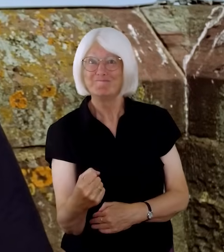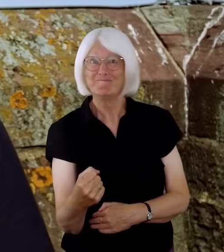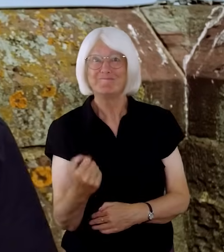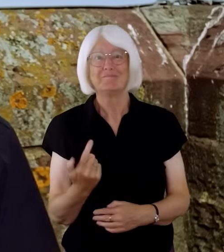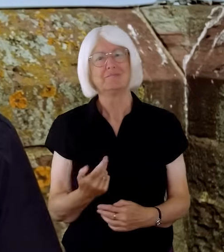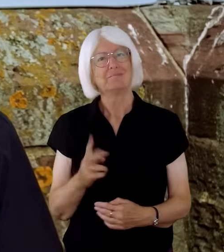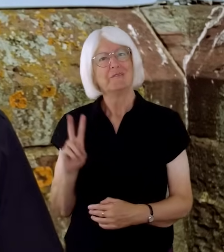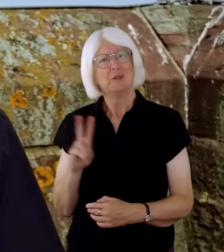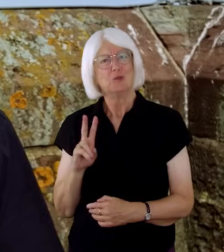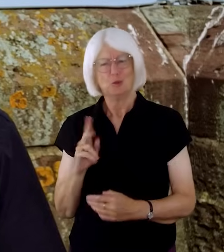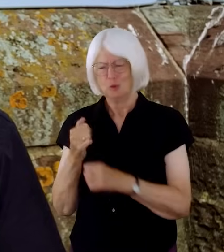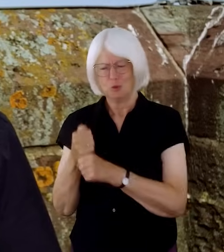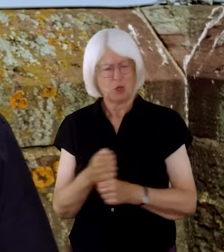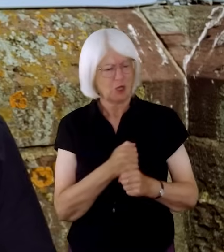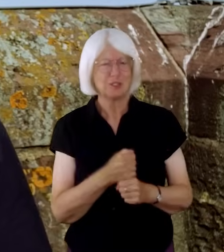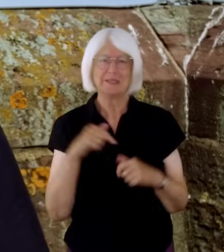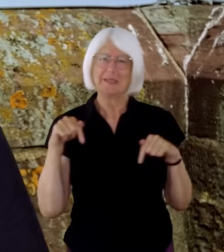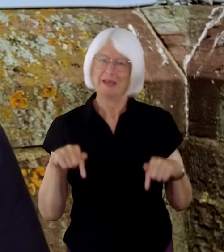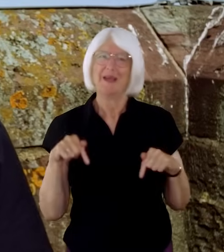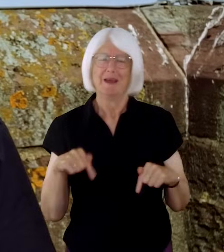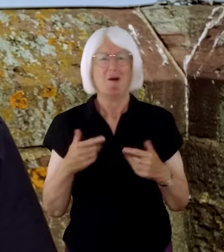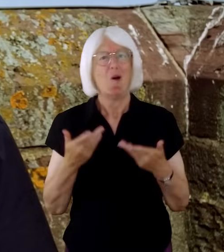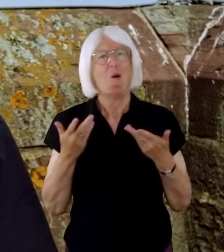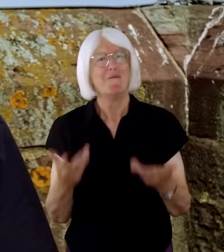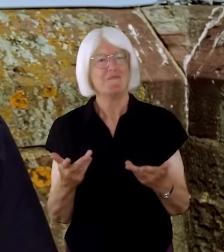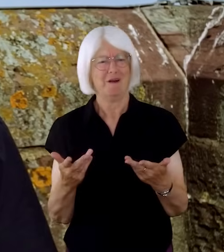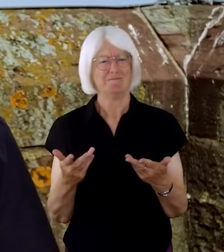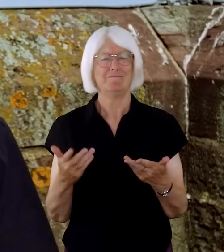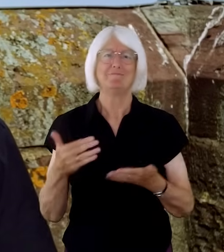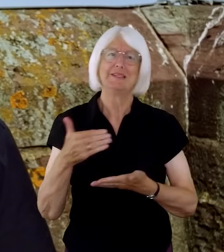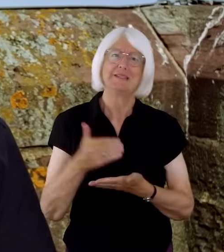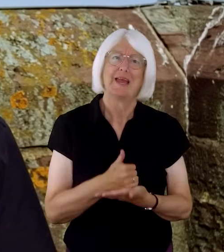Our two parishes here in South Shore offer a safe space